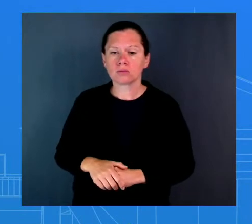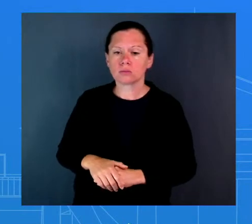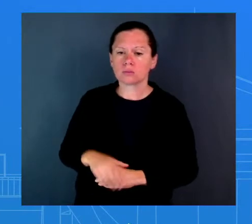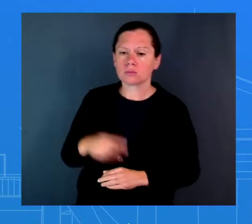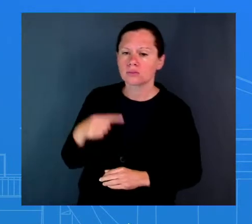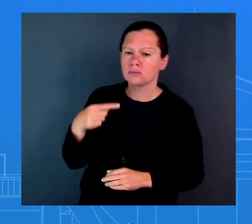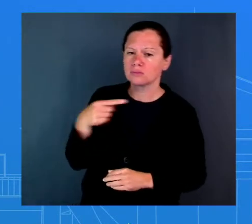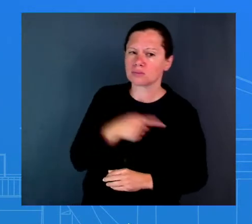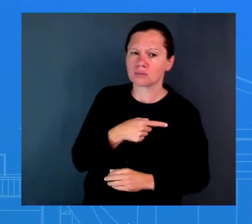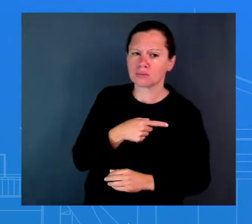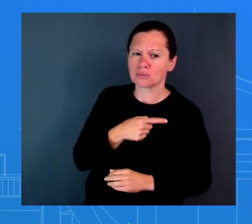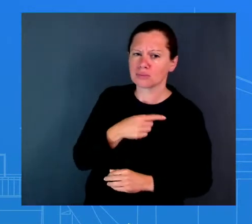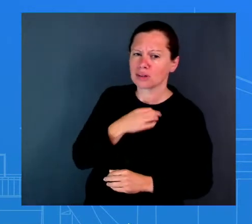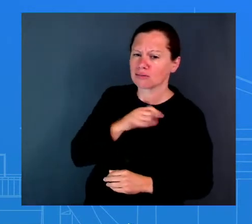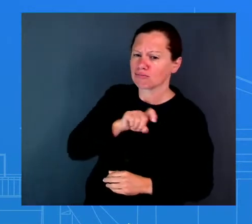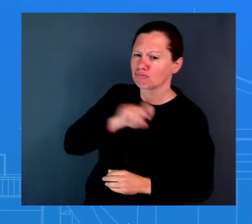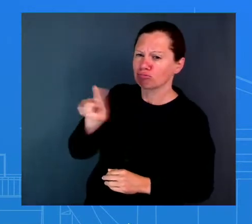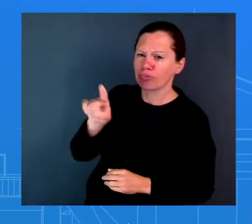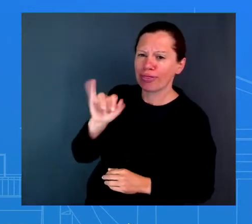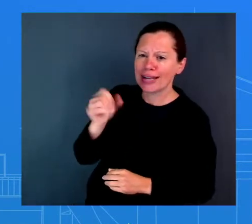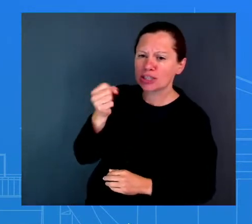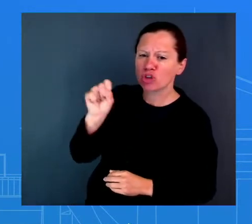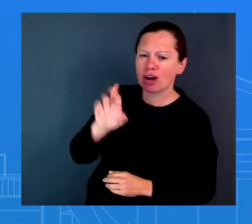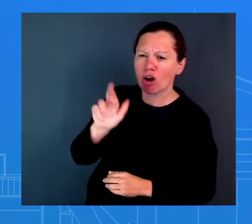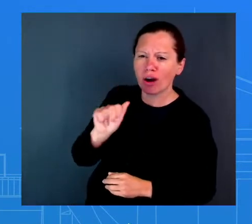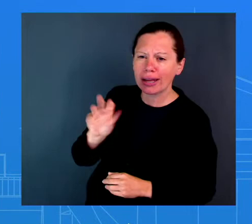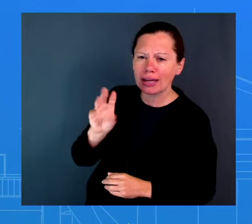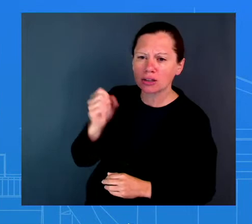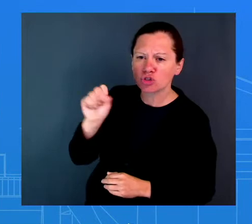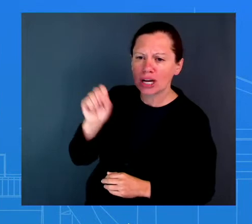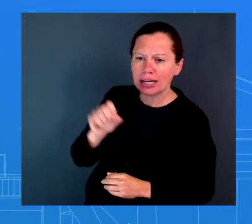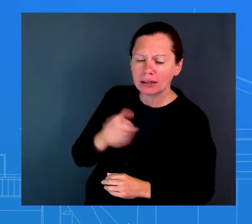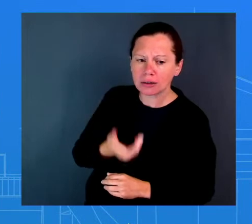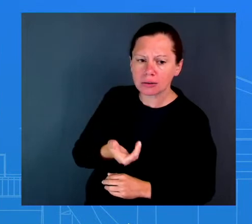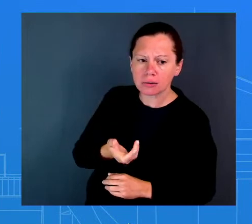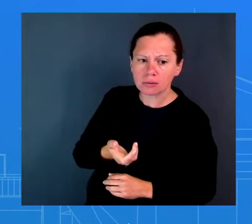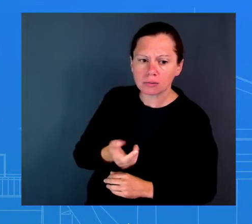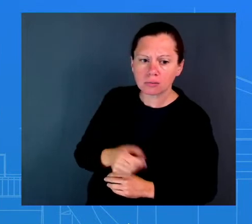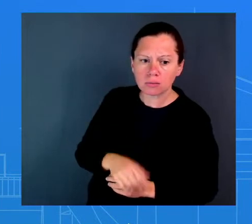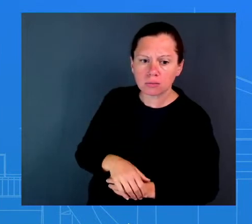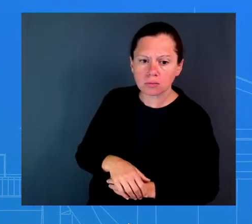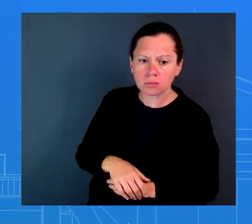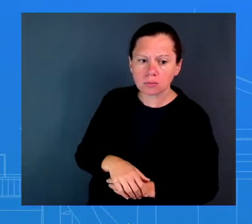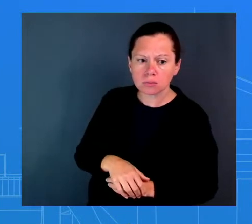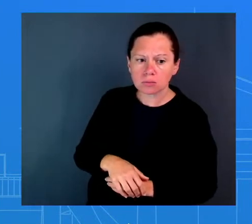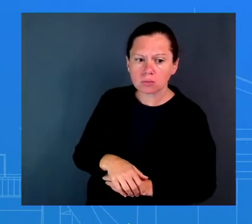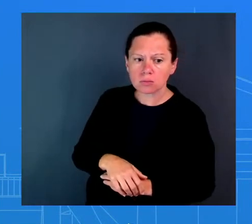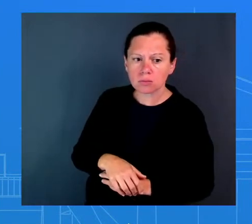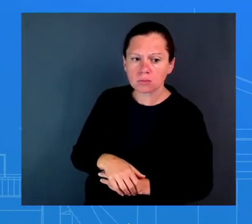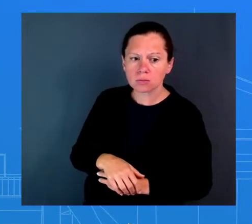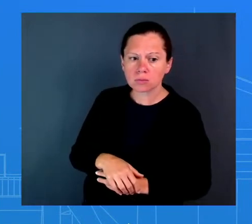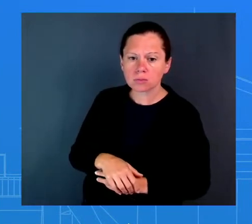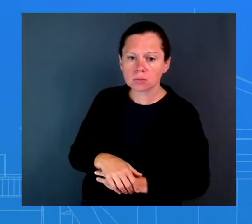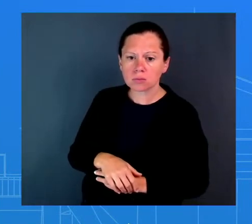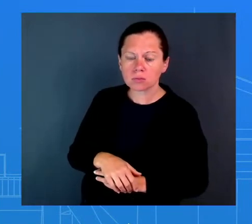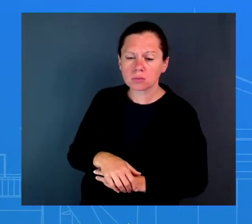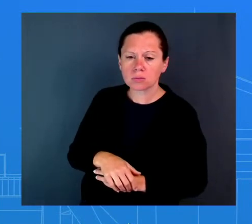to what extent do you have any kind of leverage to, sort of, lean in with companies? Is the President picking up the phone